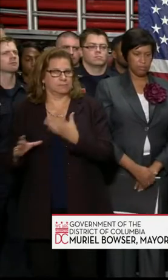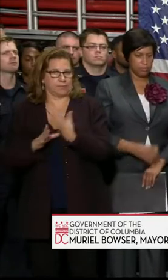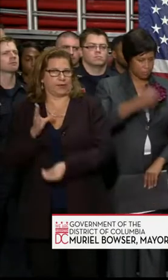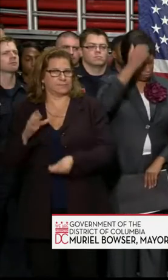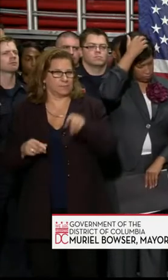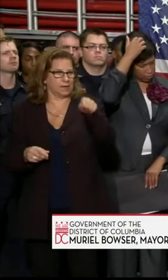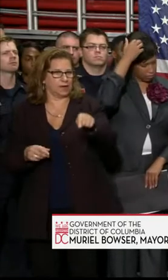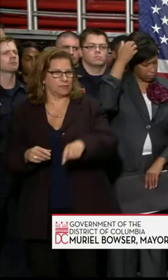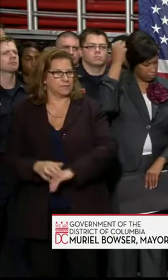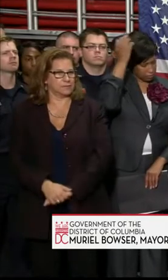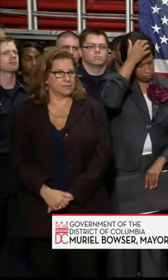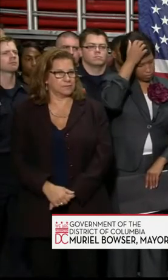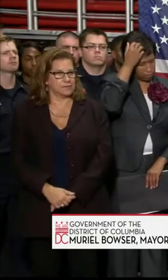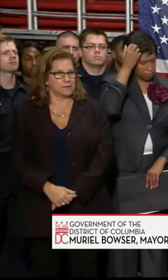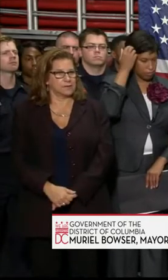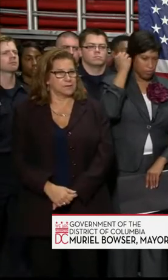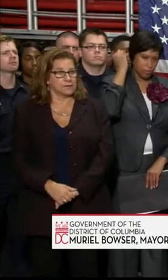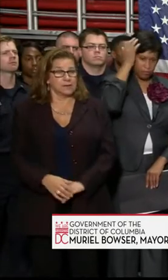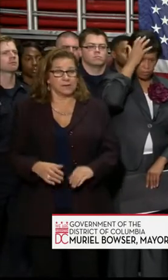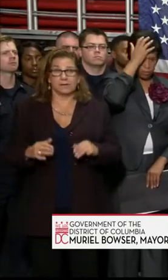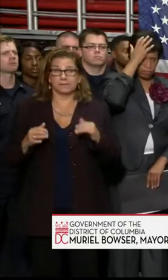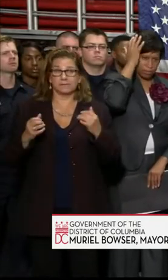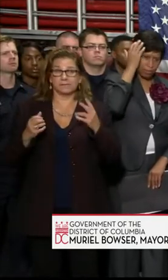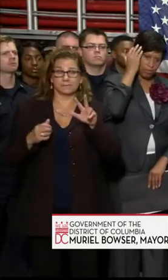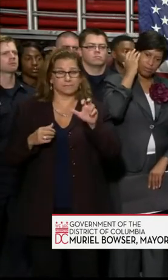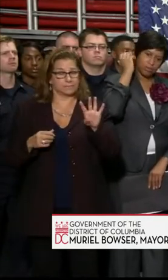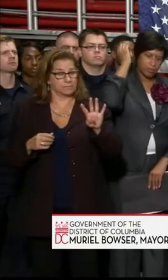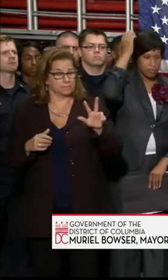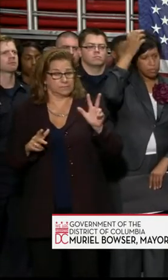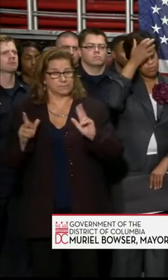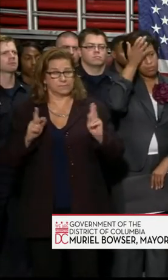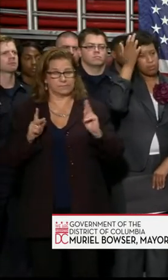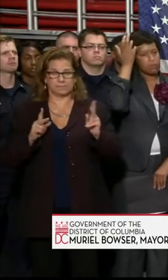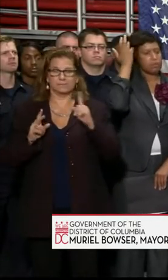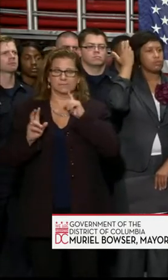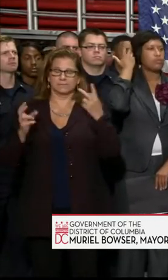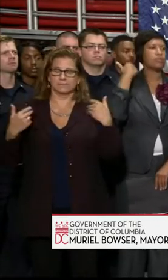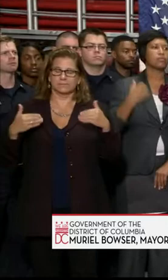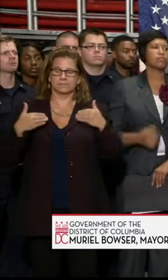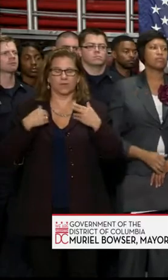AND EVEN TODAY THAT TRAGIC TOLL GROWS AS DEATHS FROM